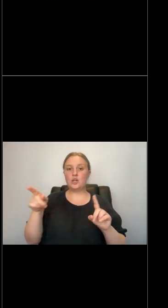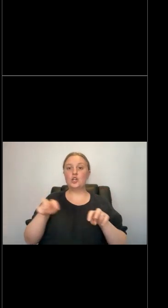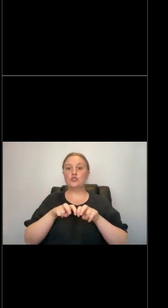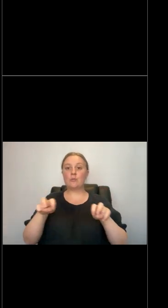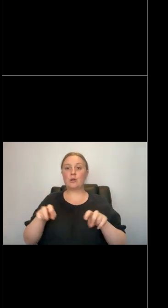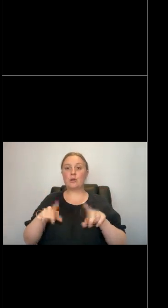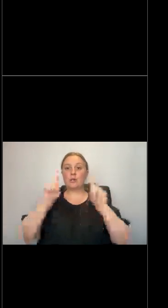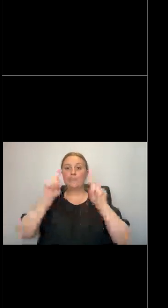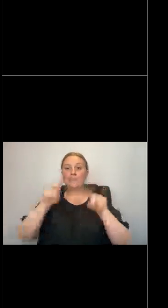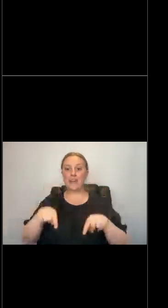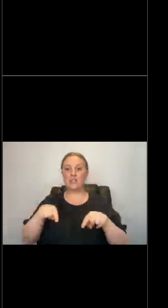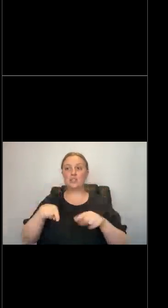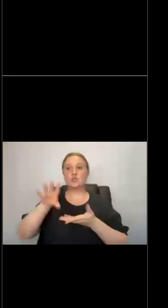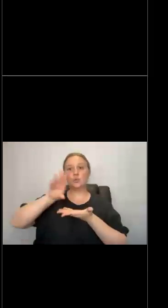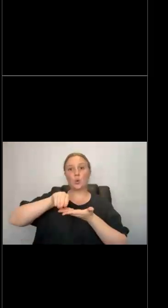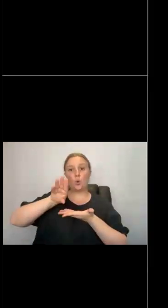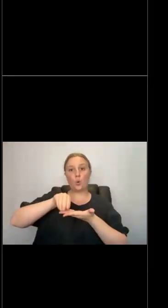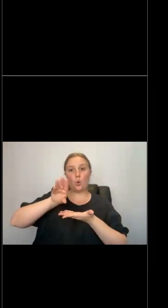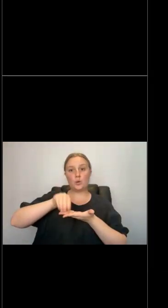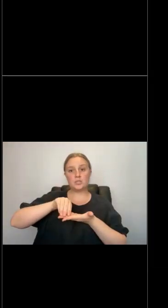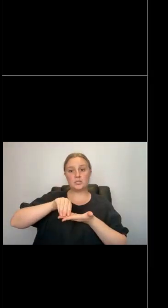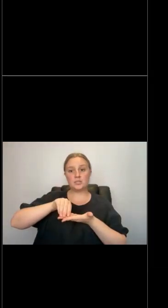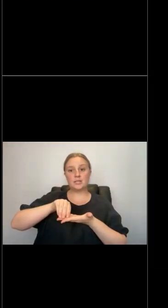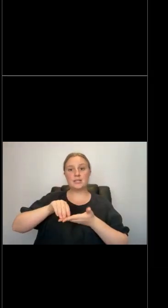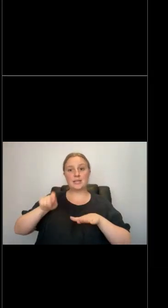It used to just take written recordings,